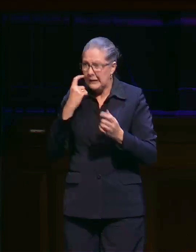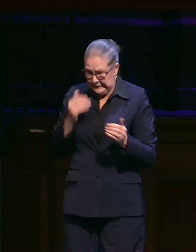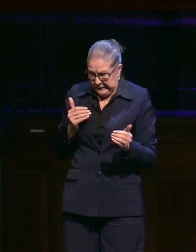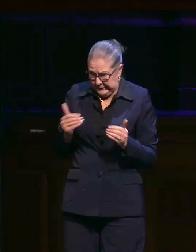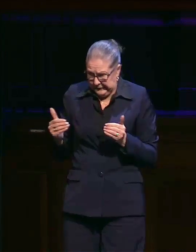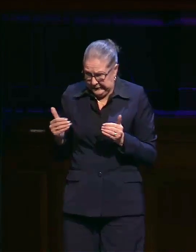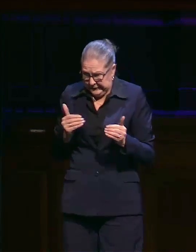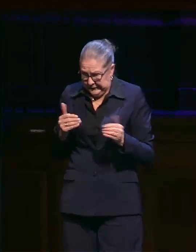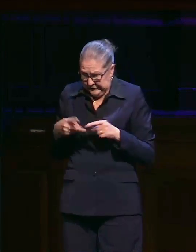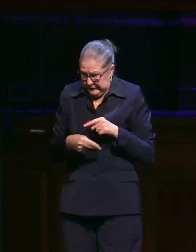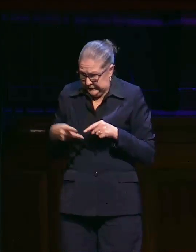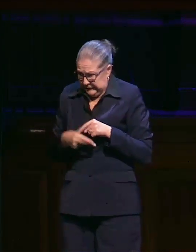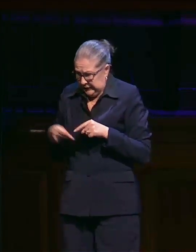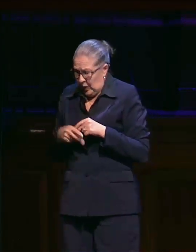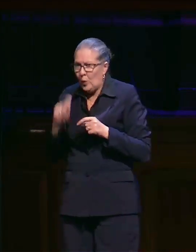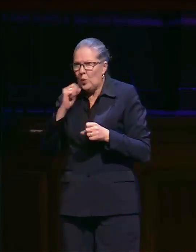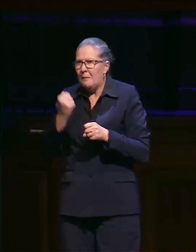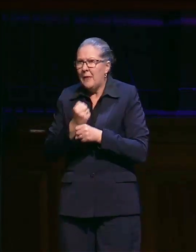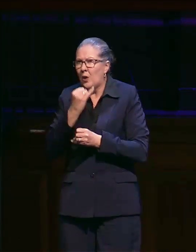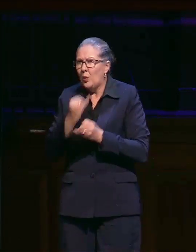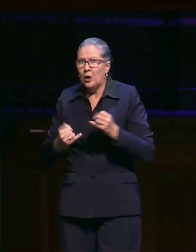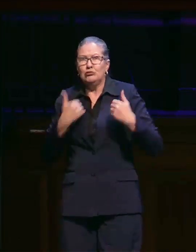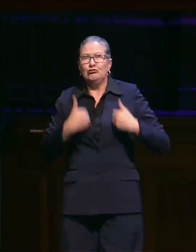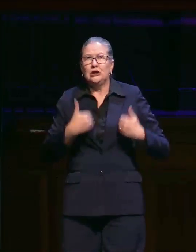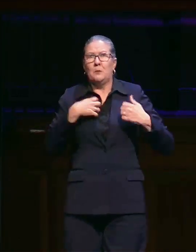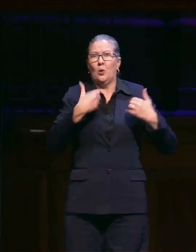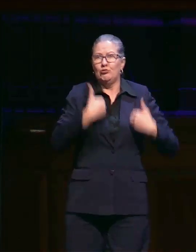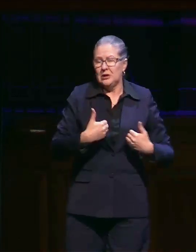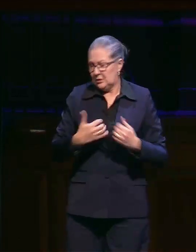stretch the rich-poor divide we can offer meaningful support and more than